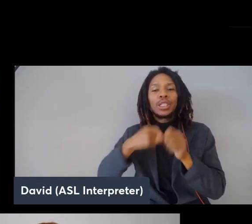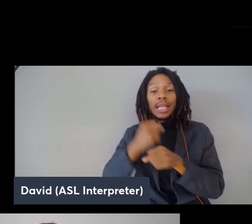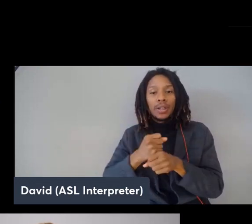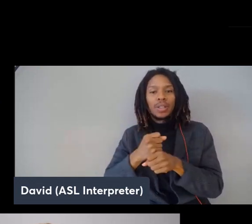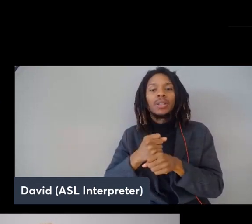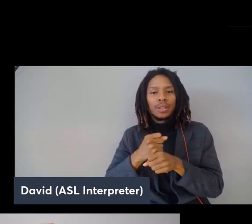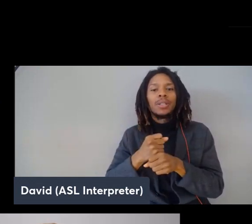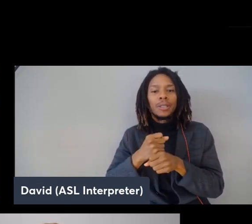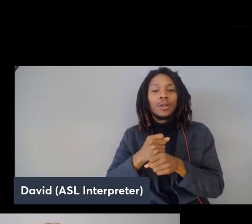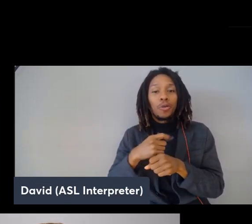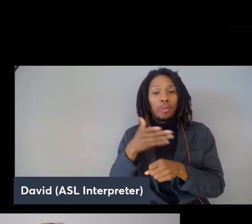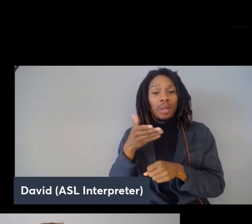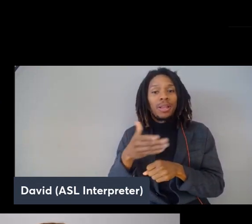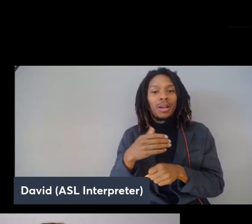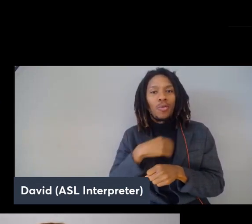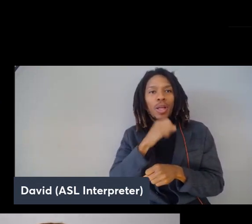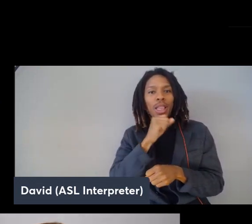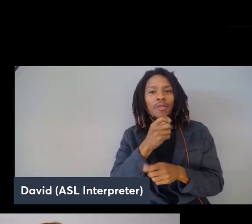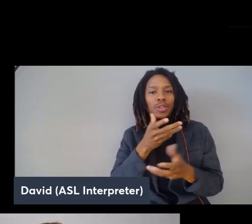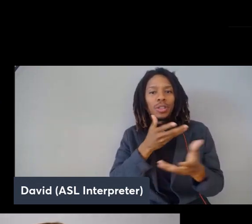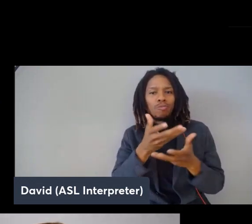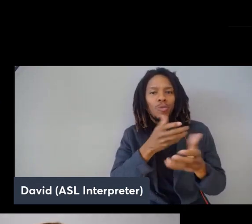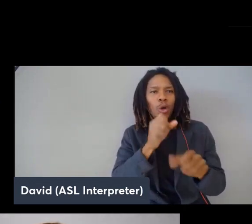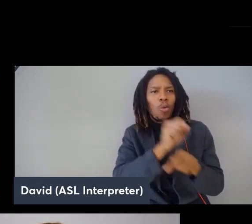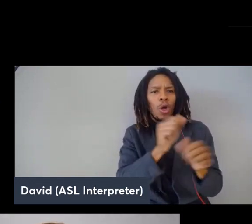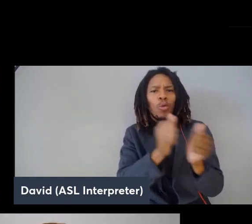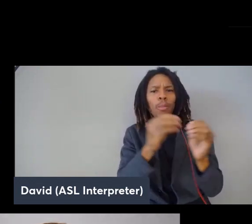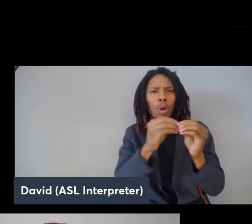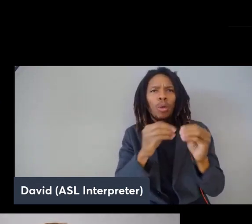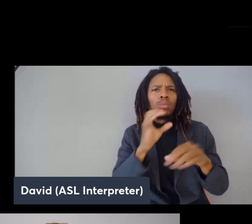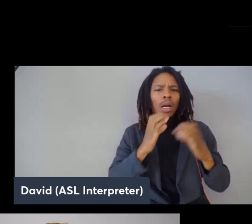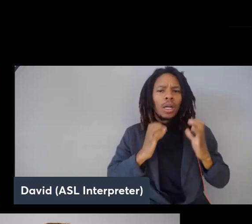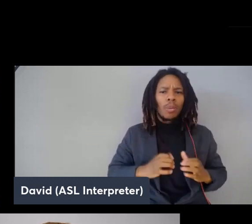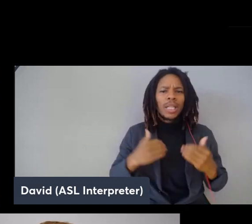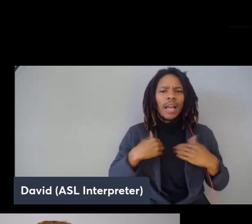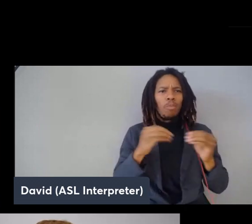and we'd love to work with more customers, helping them get more value from their data.